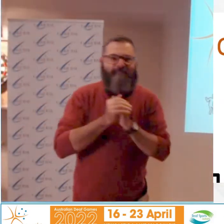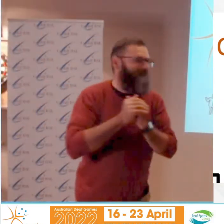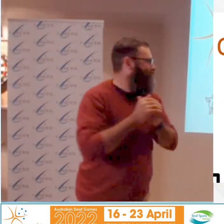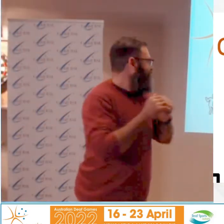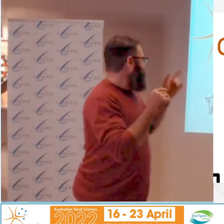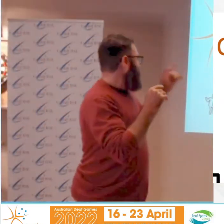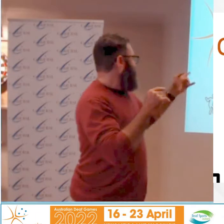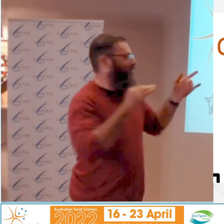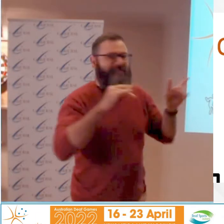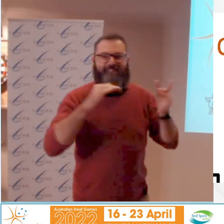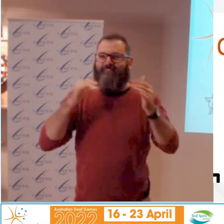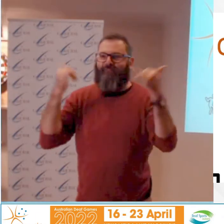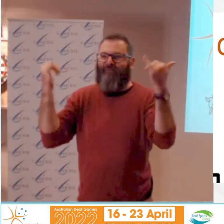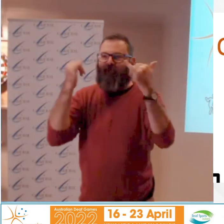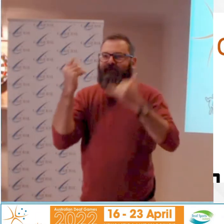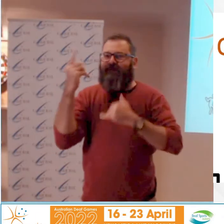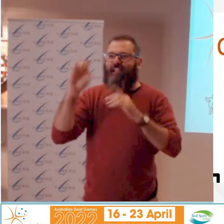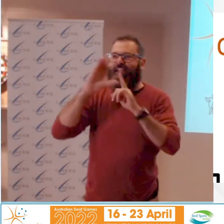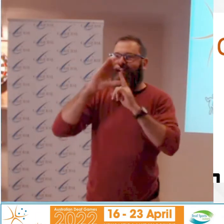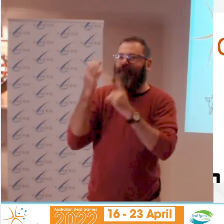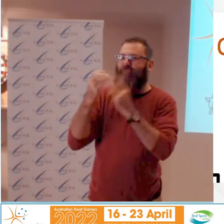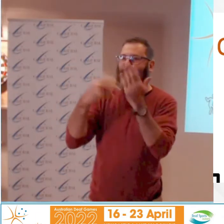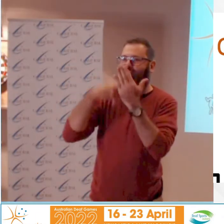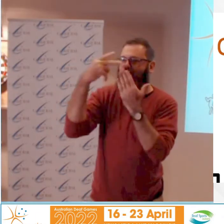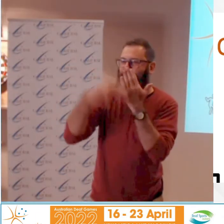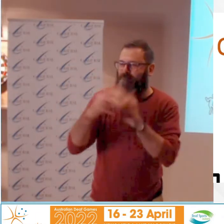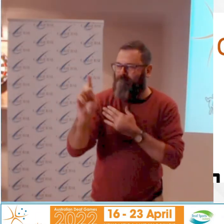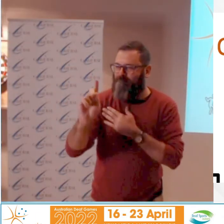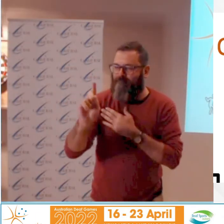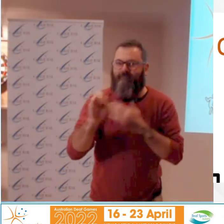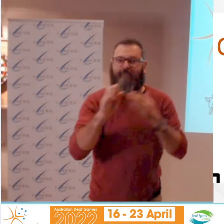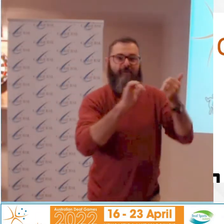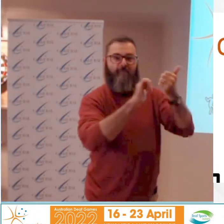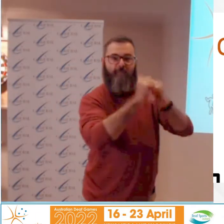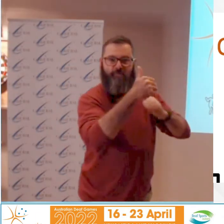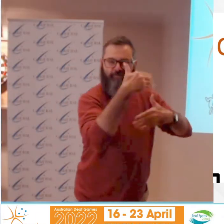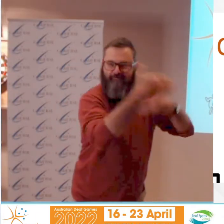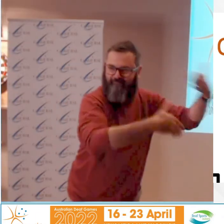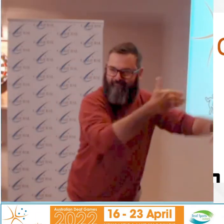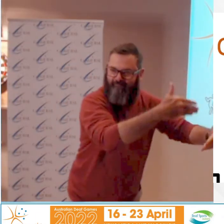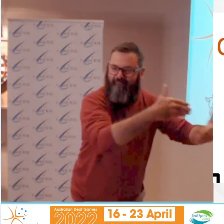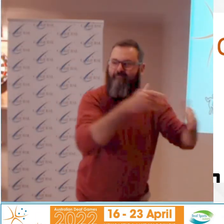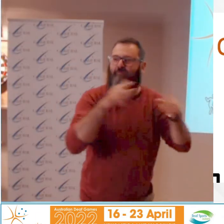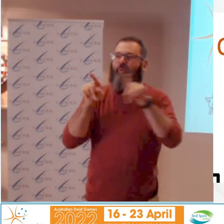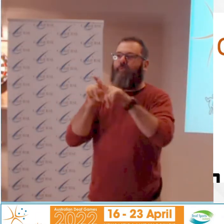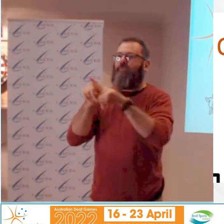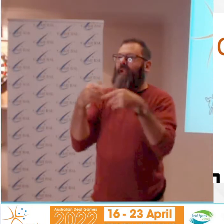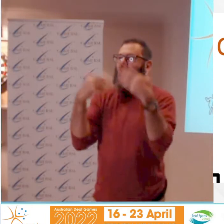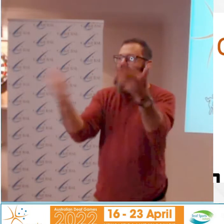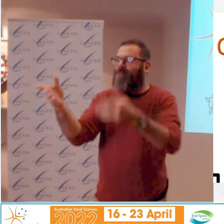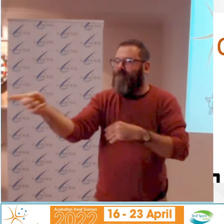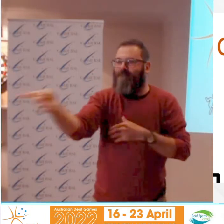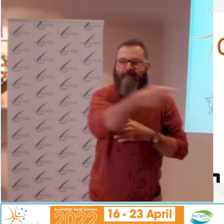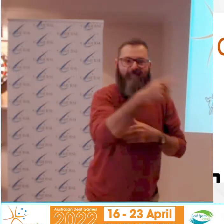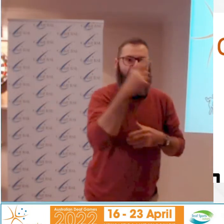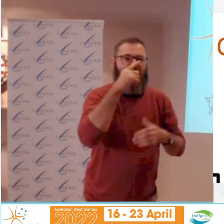hi okay so the social and cultural program you might be wondering what that is we